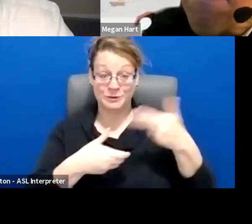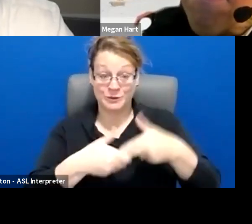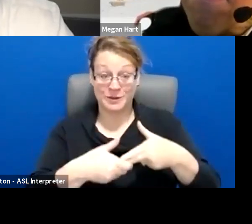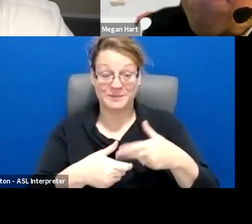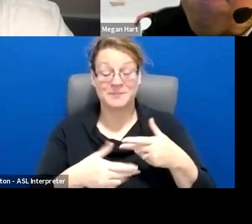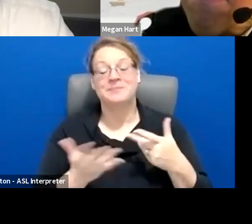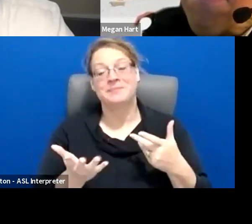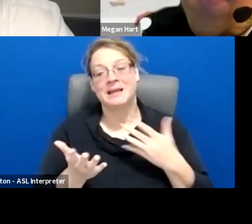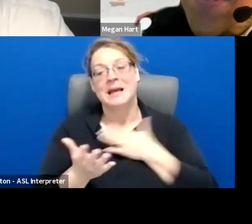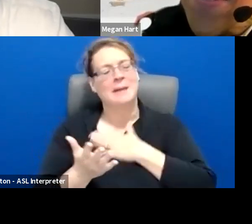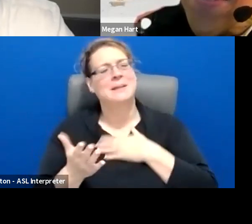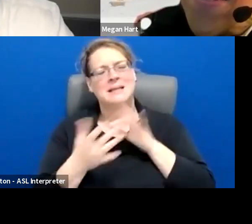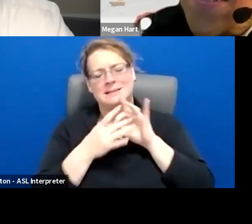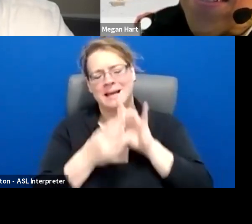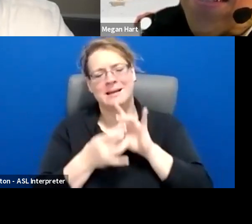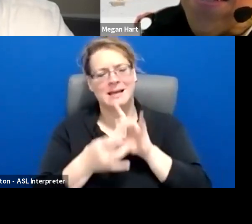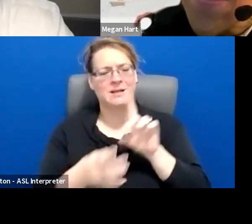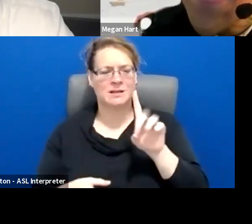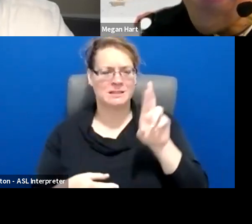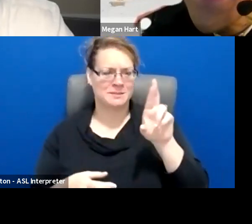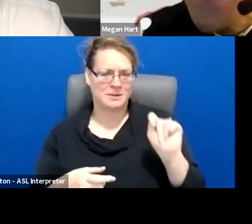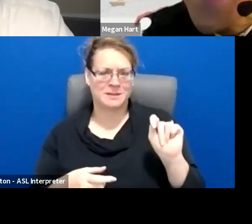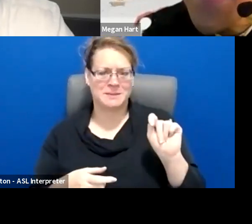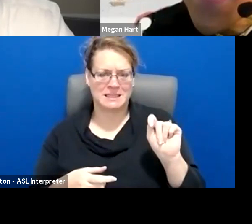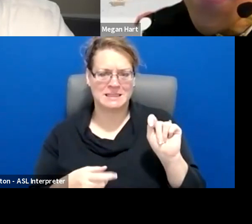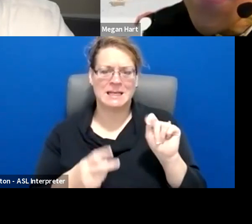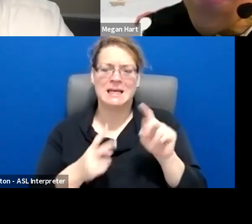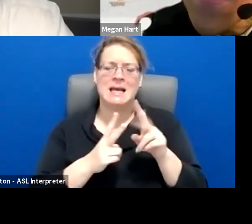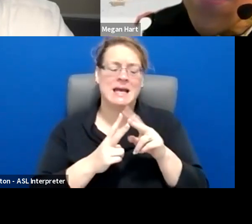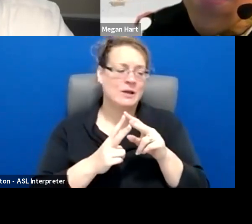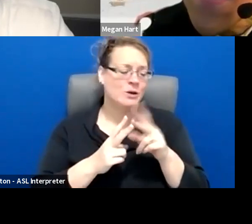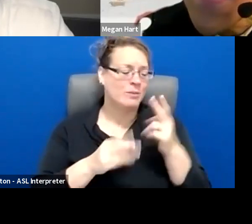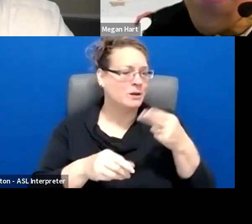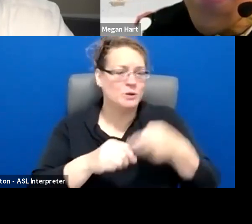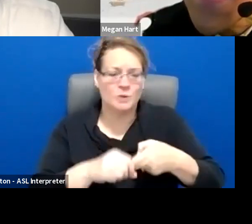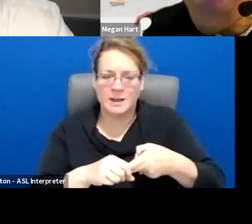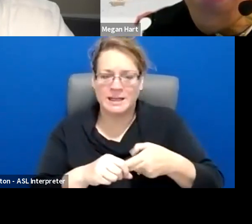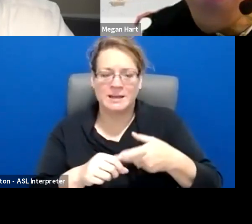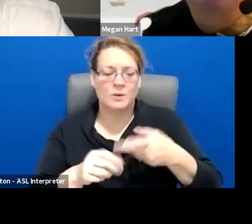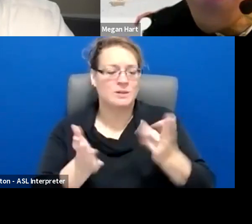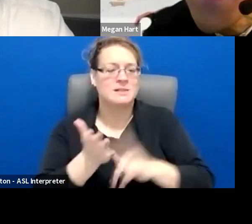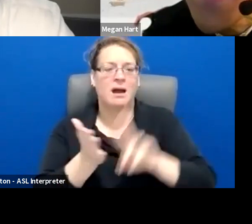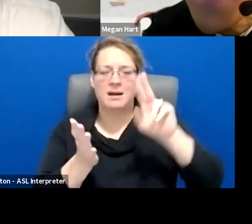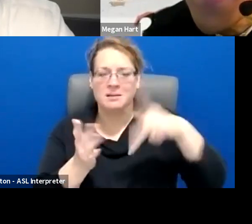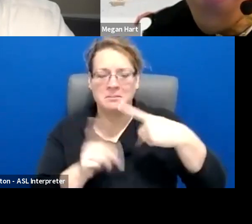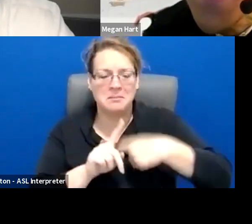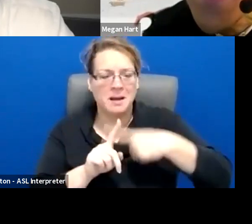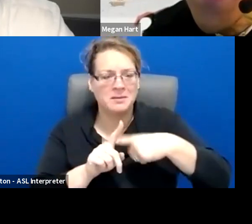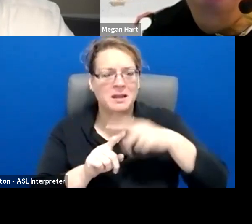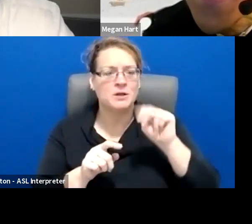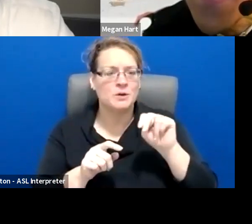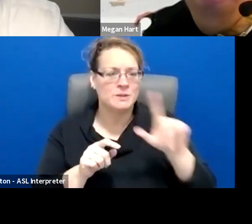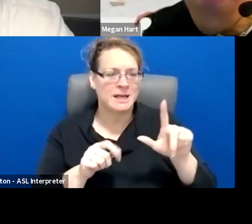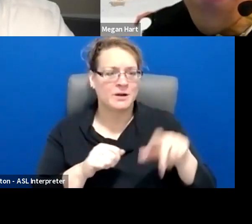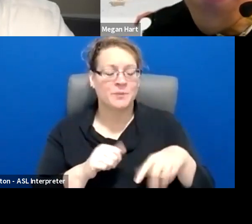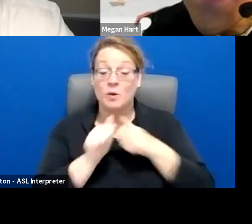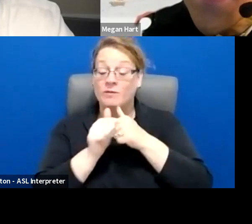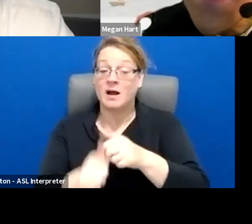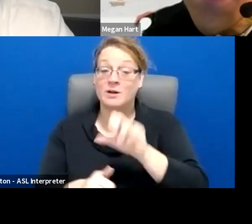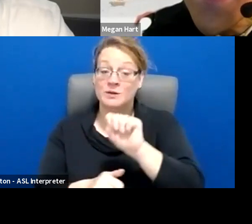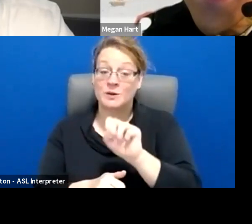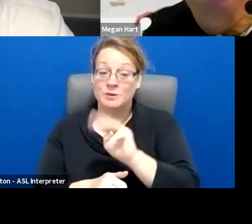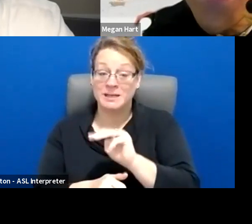One week from today on the 21st they will be another webinar about DRT's employment services.